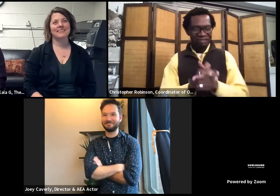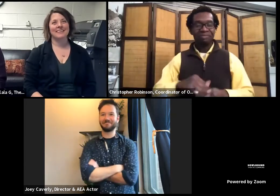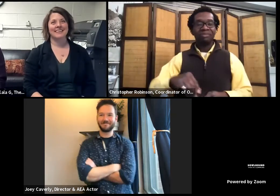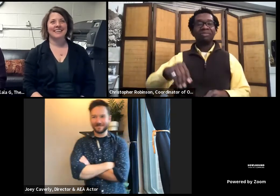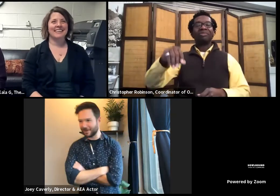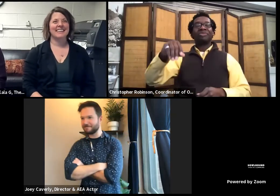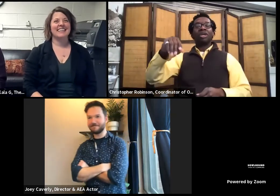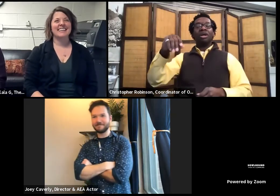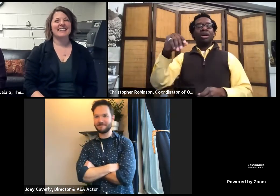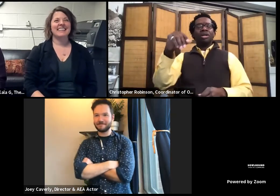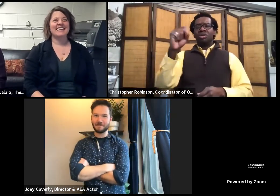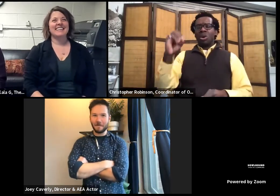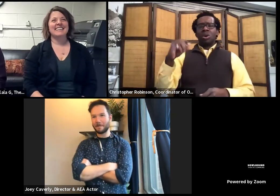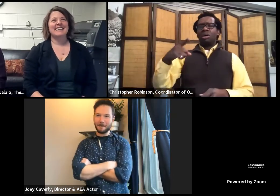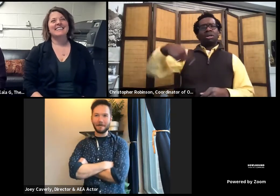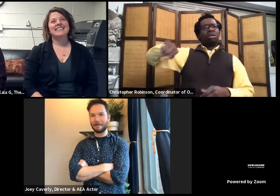Let's go. All right.